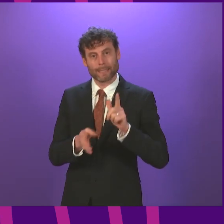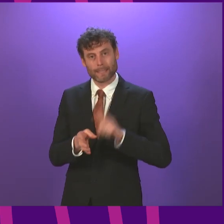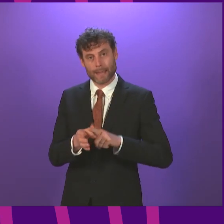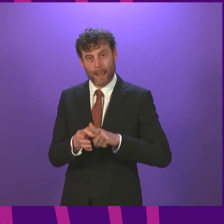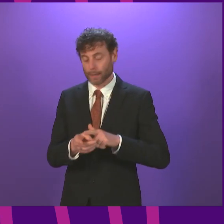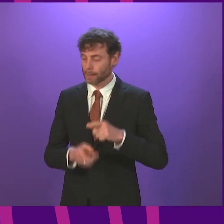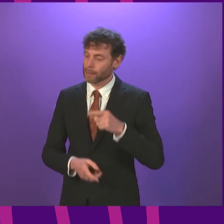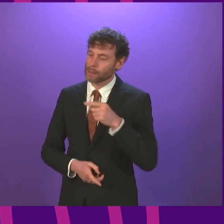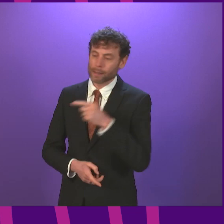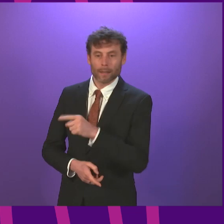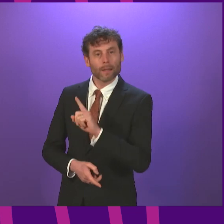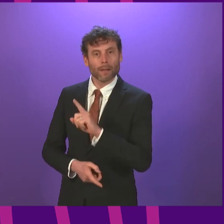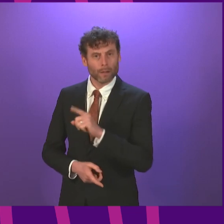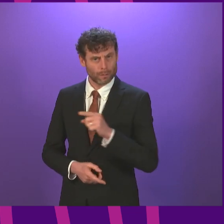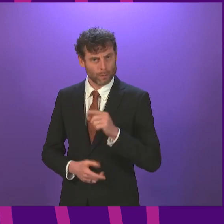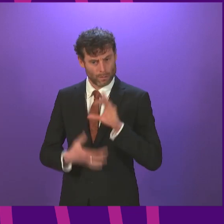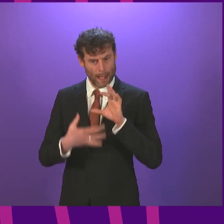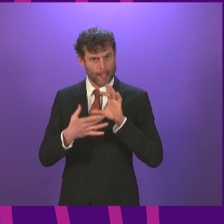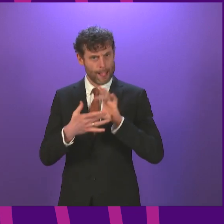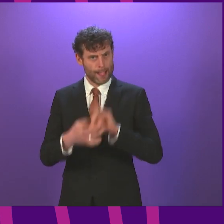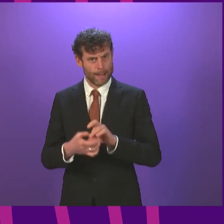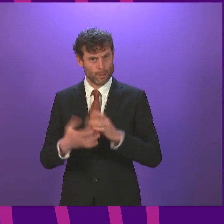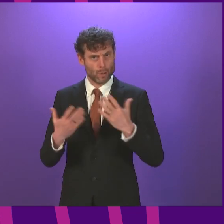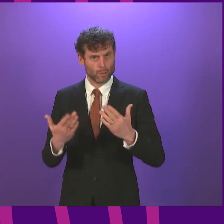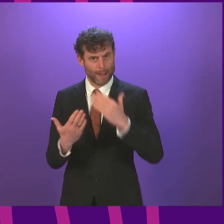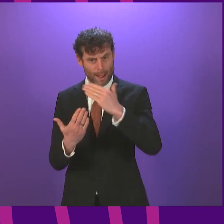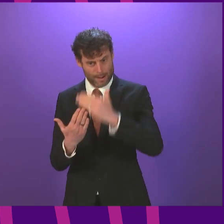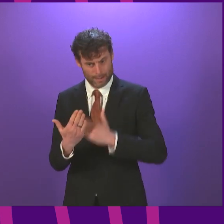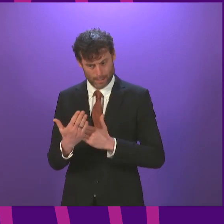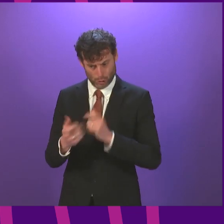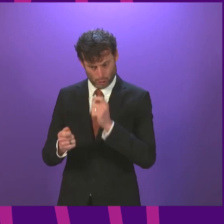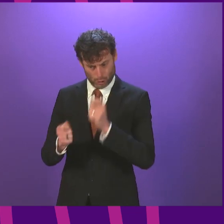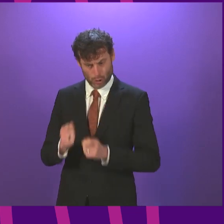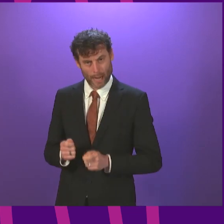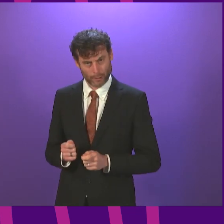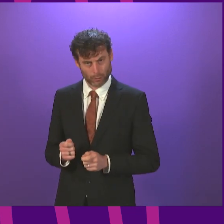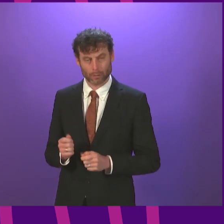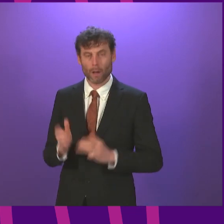Bureau, setting out changes to today’s business.